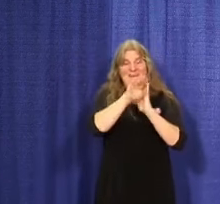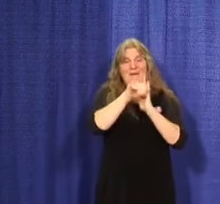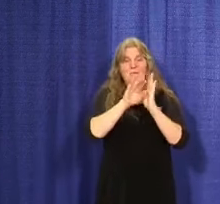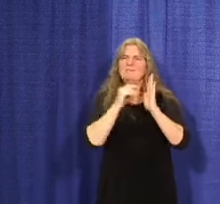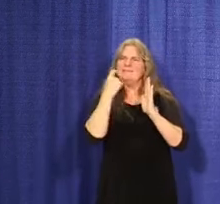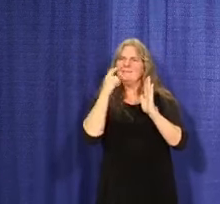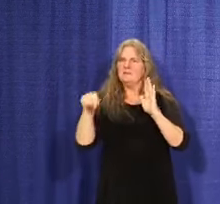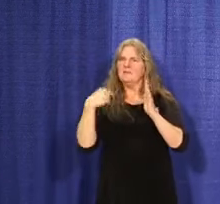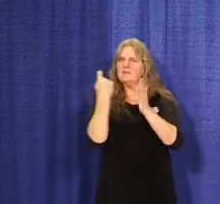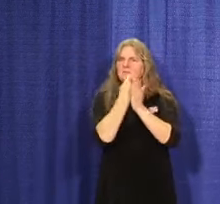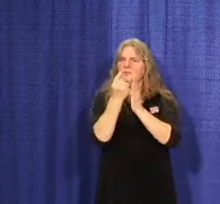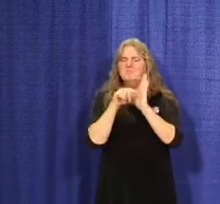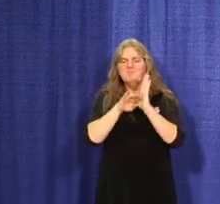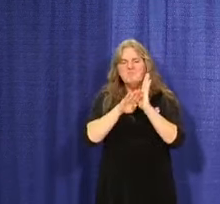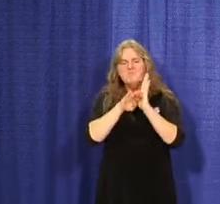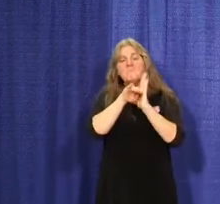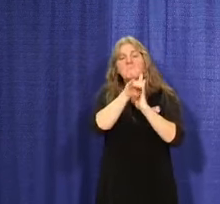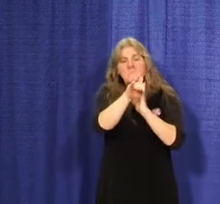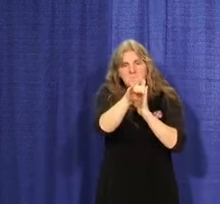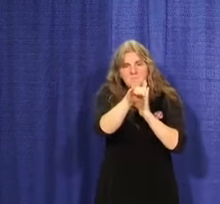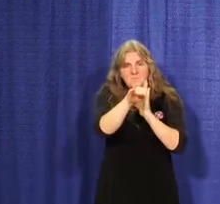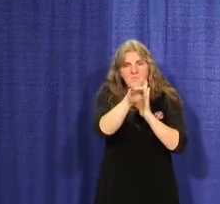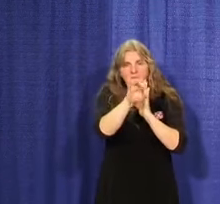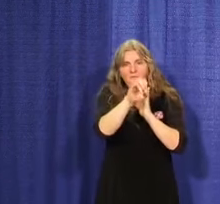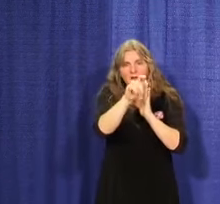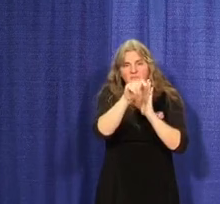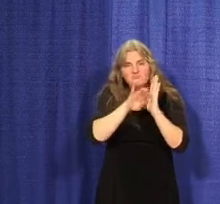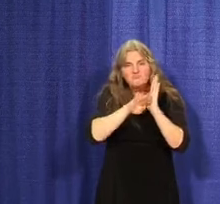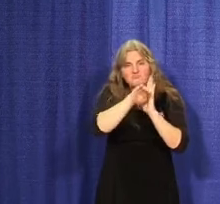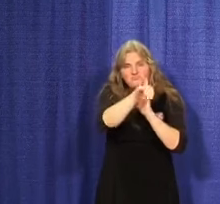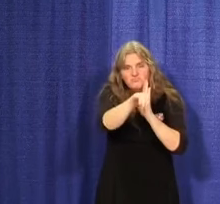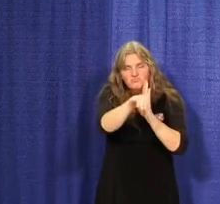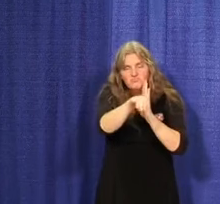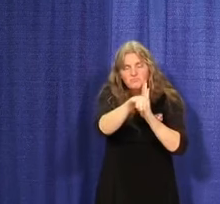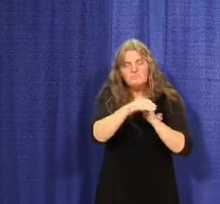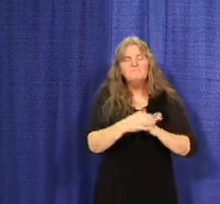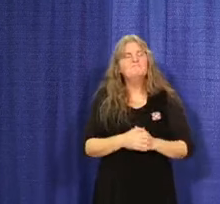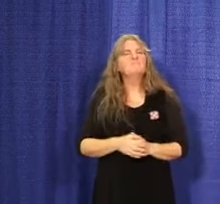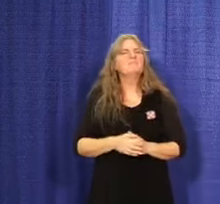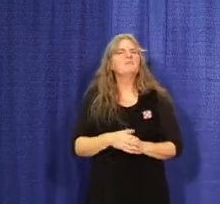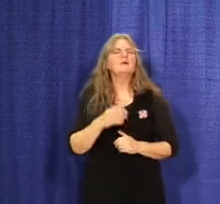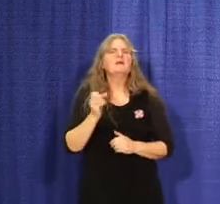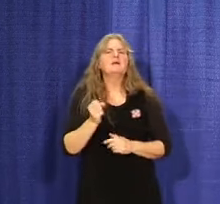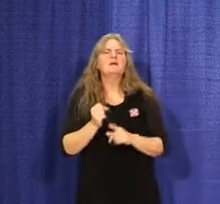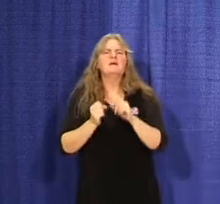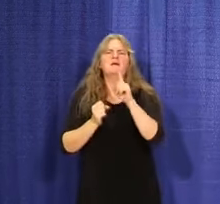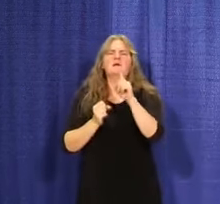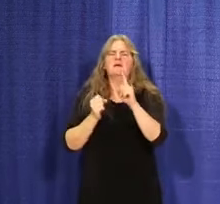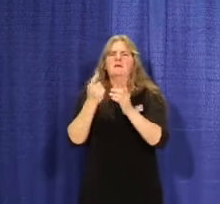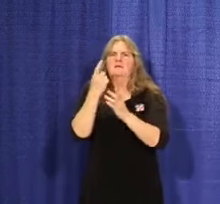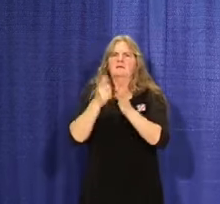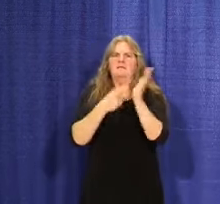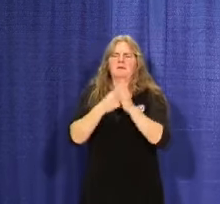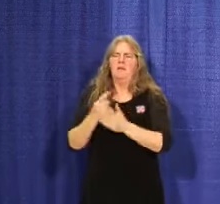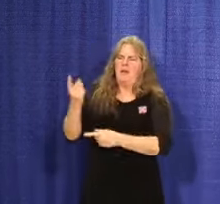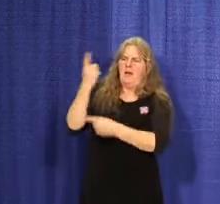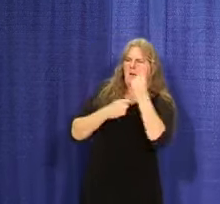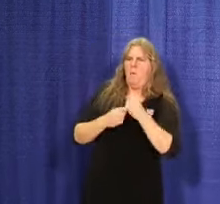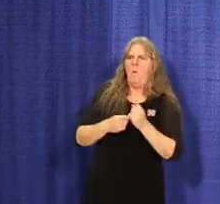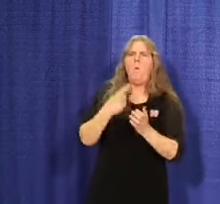deliberate opening to BC, some ask about the what if. What if we do see large outbreaks, or outbreaks or large